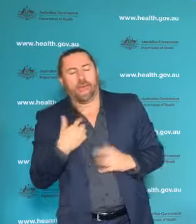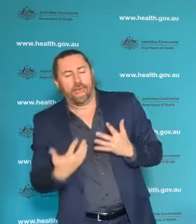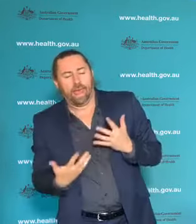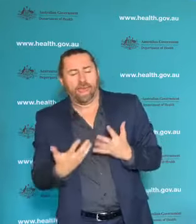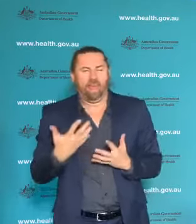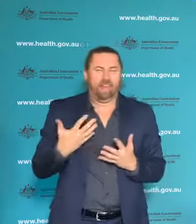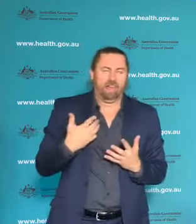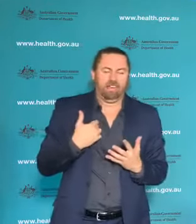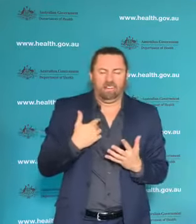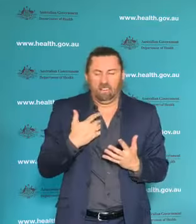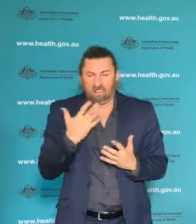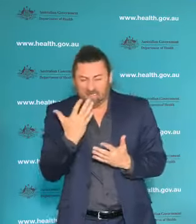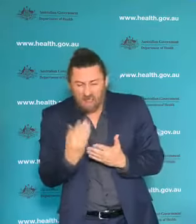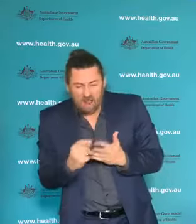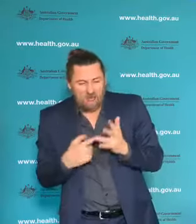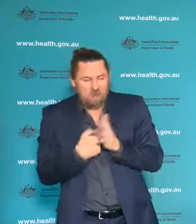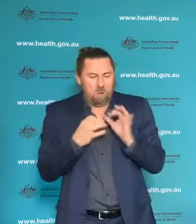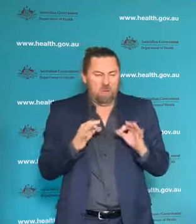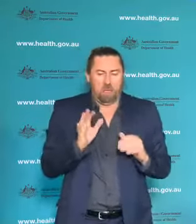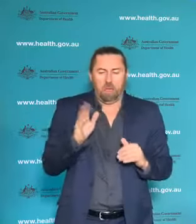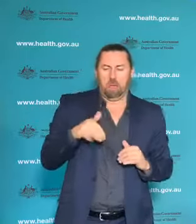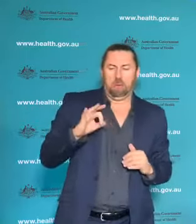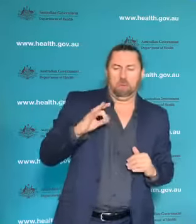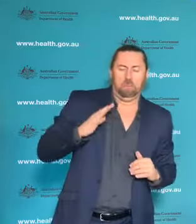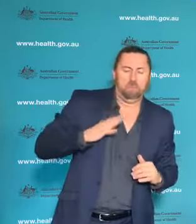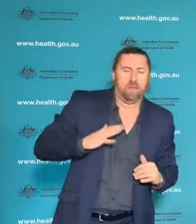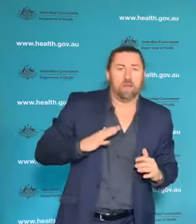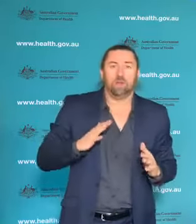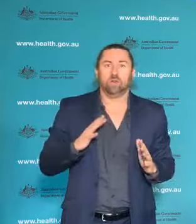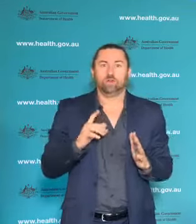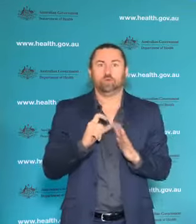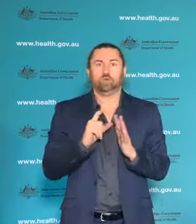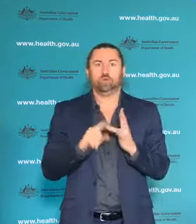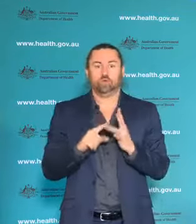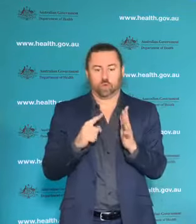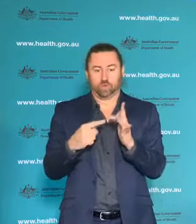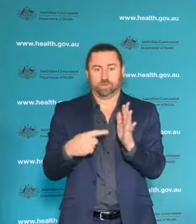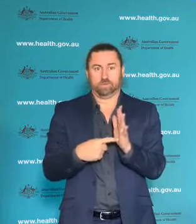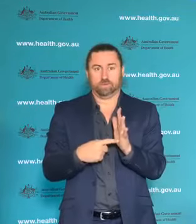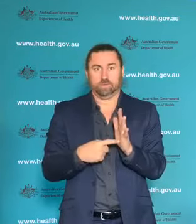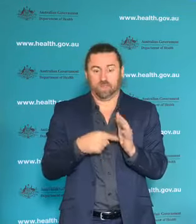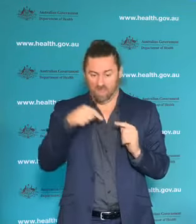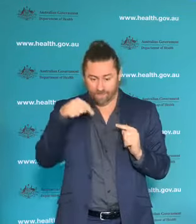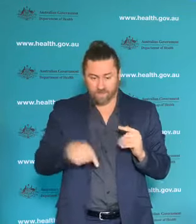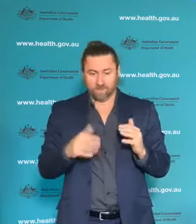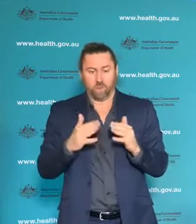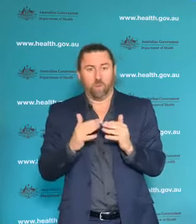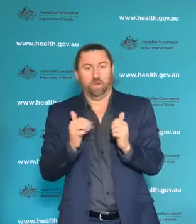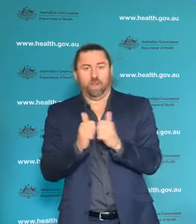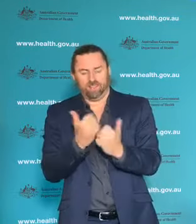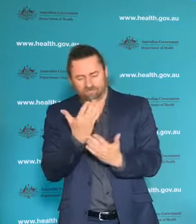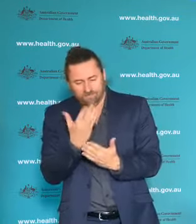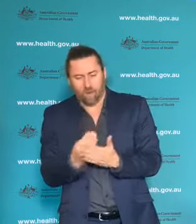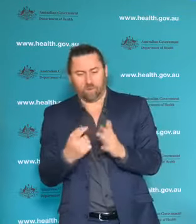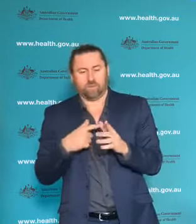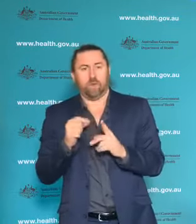about downloading the Commonwealth COVIDSafe app, please do so over the weekend and then of course take your phone with you